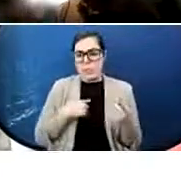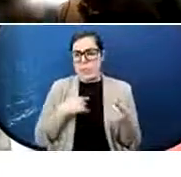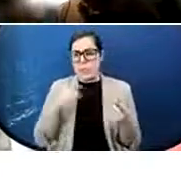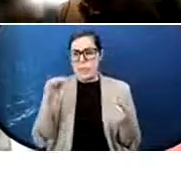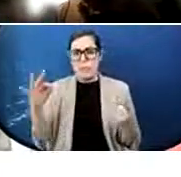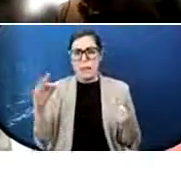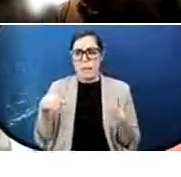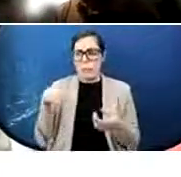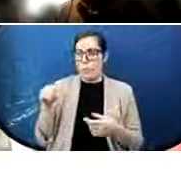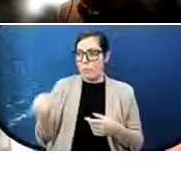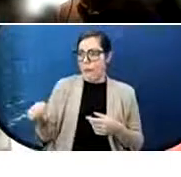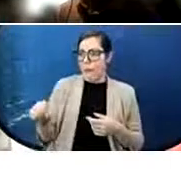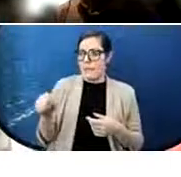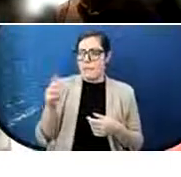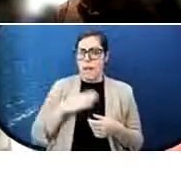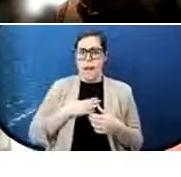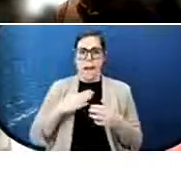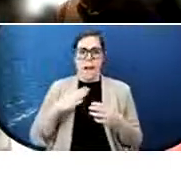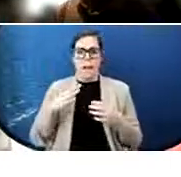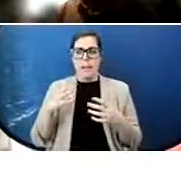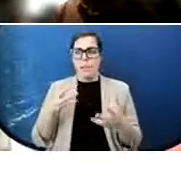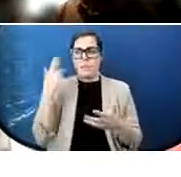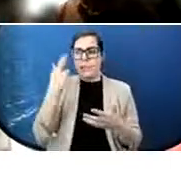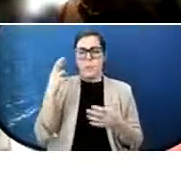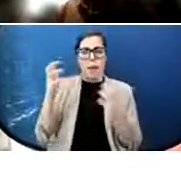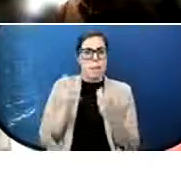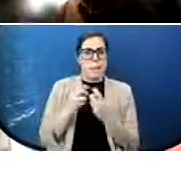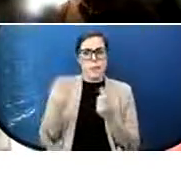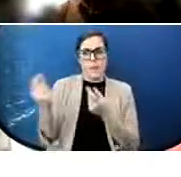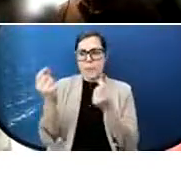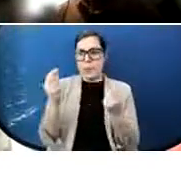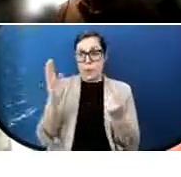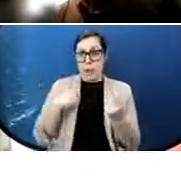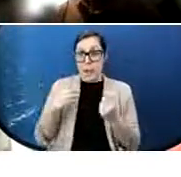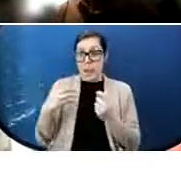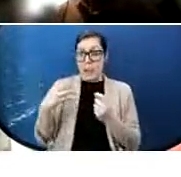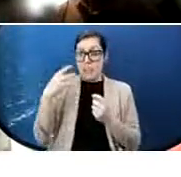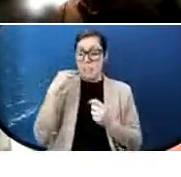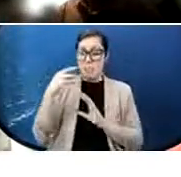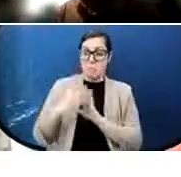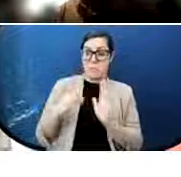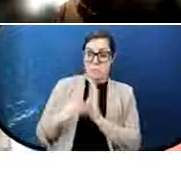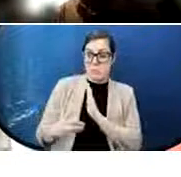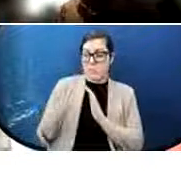certain reasonable accommodation expenses? Will they encounter discrimination or ableism when they